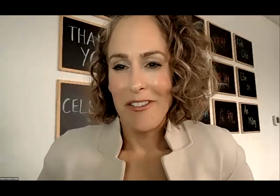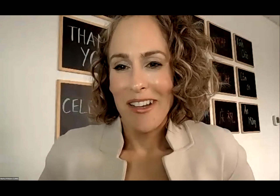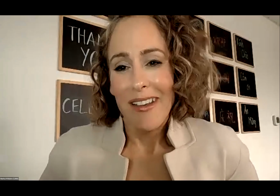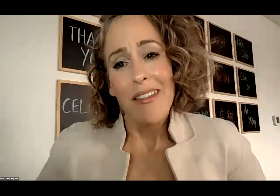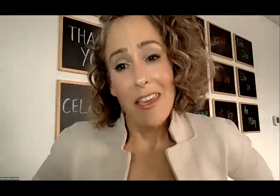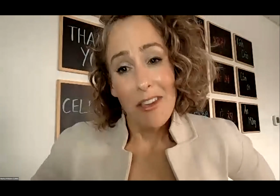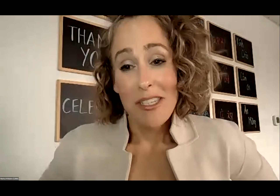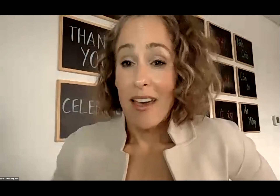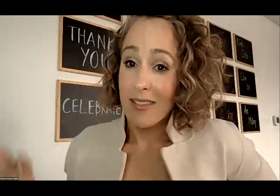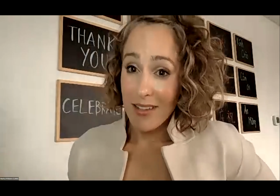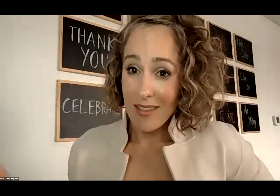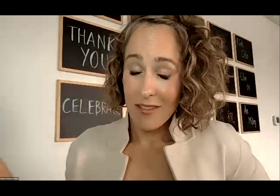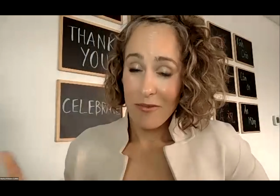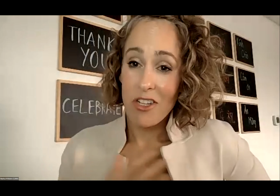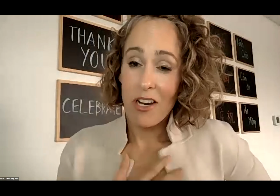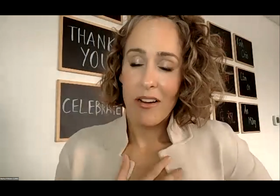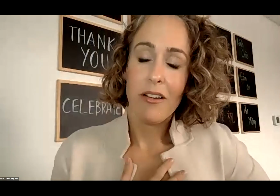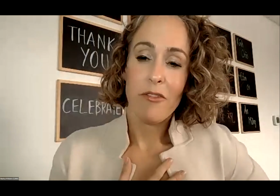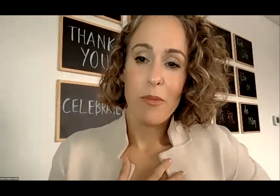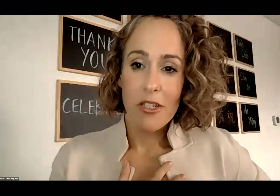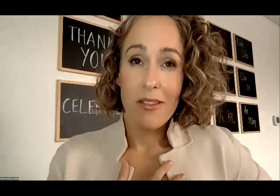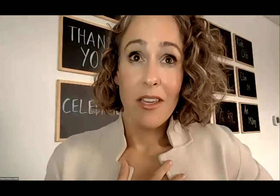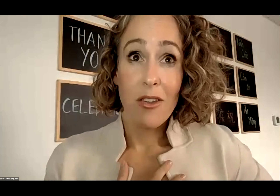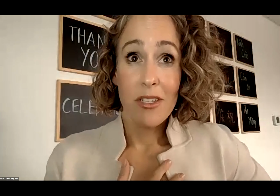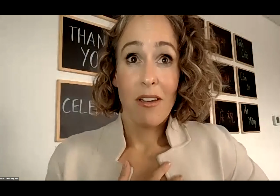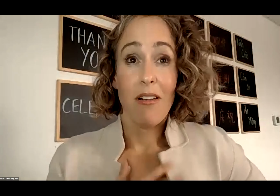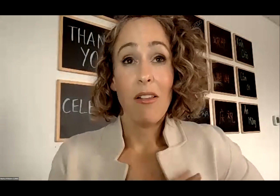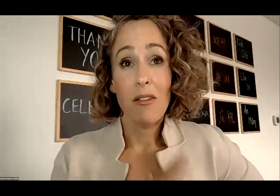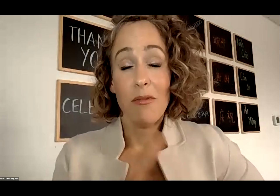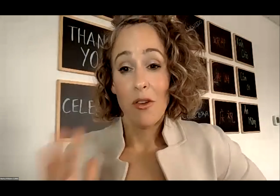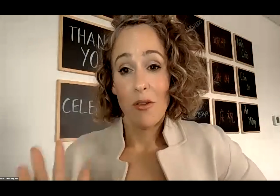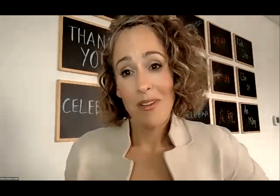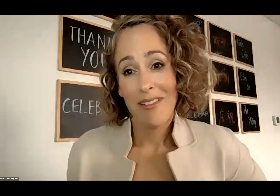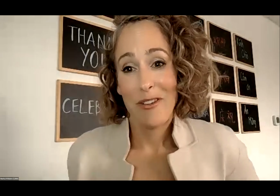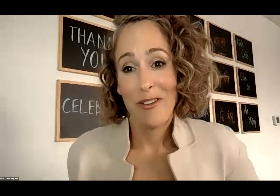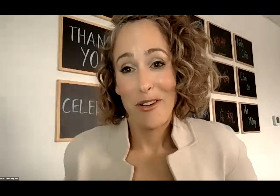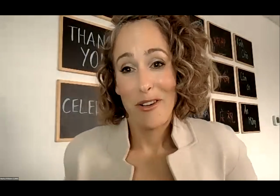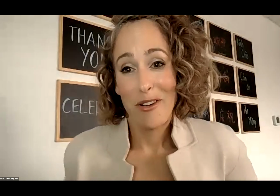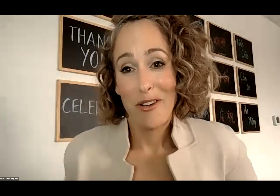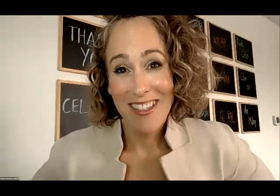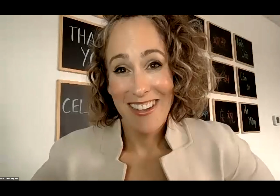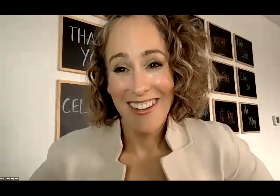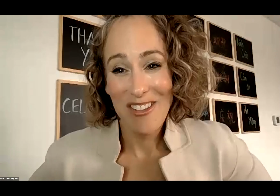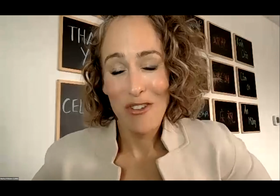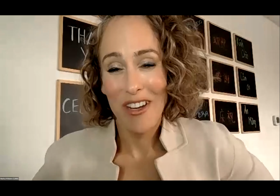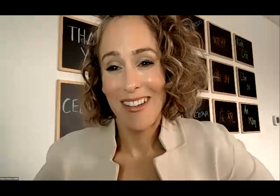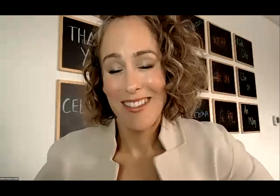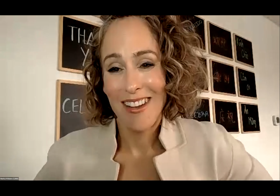So thank you to Exodus for sharing all their information. Thank you to all of you for being interested in joining us today.